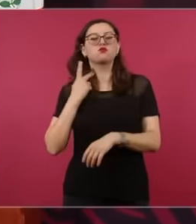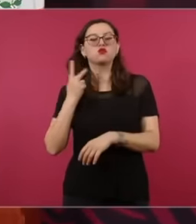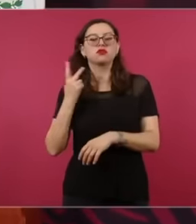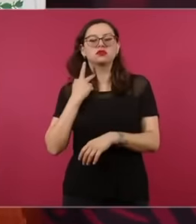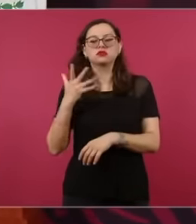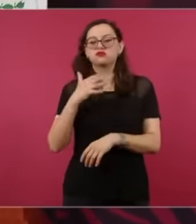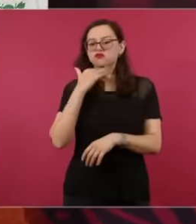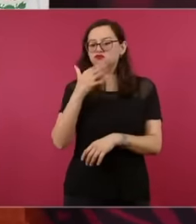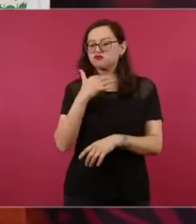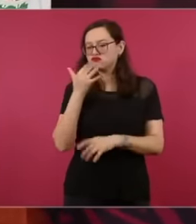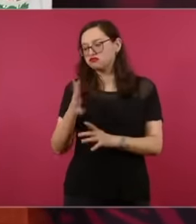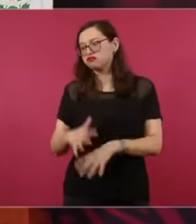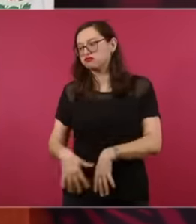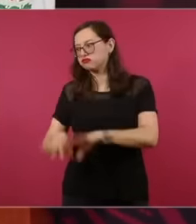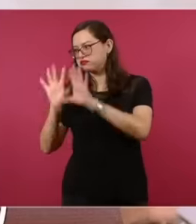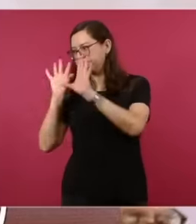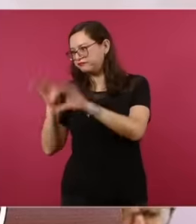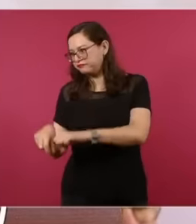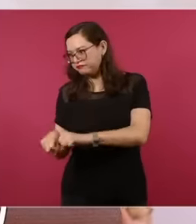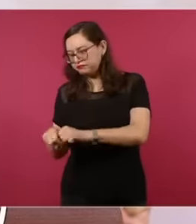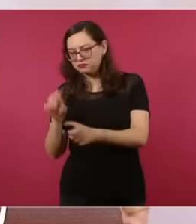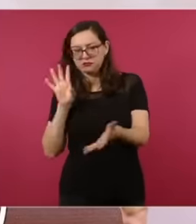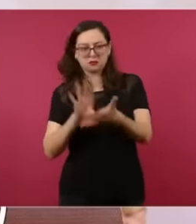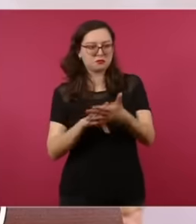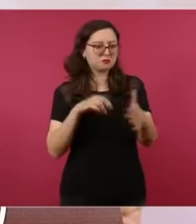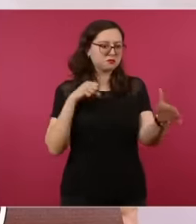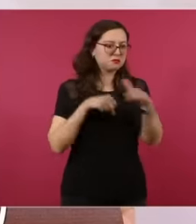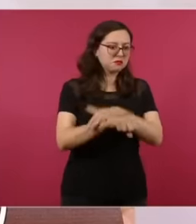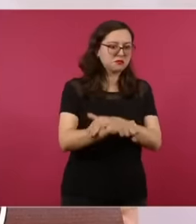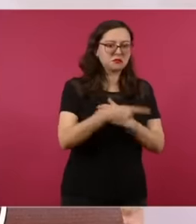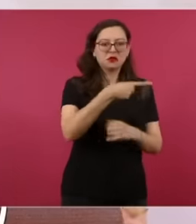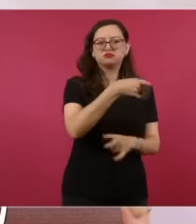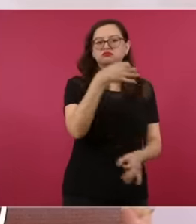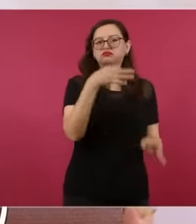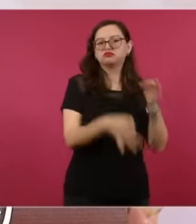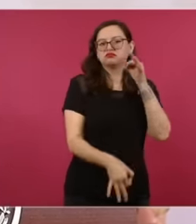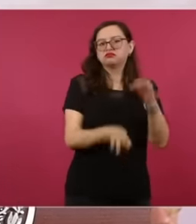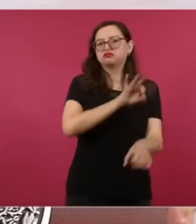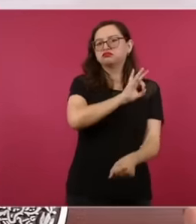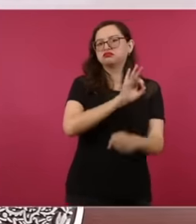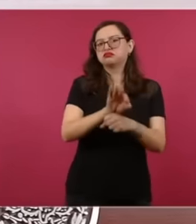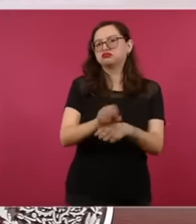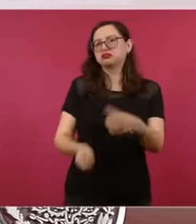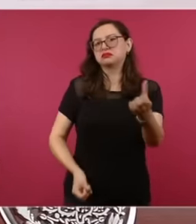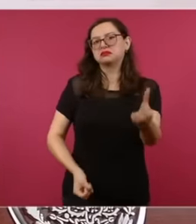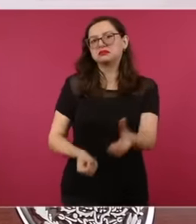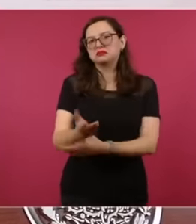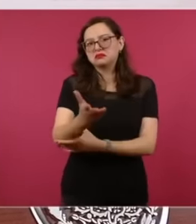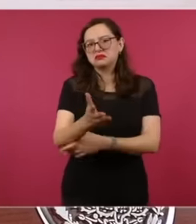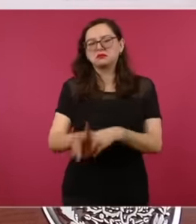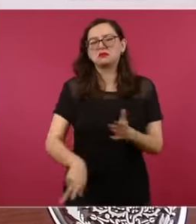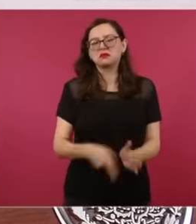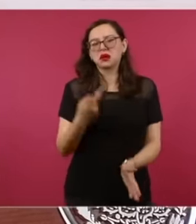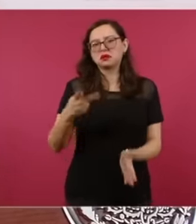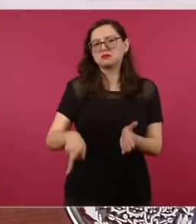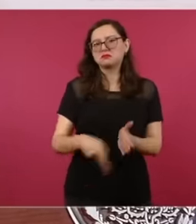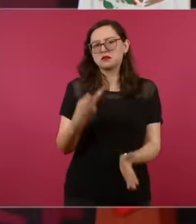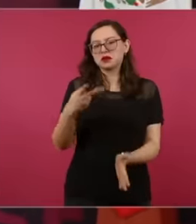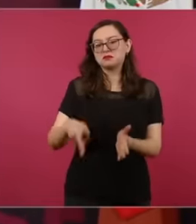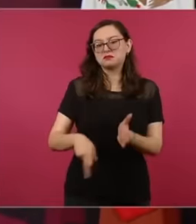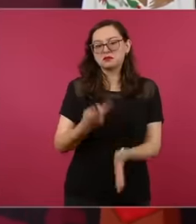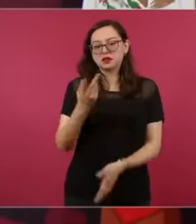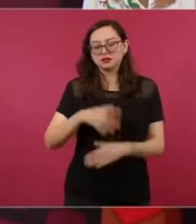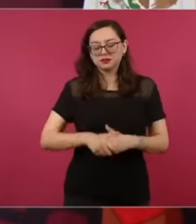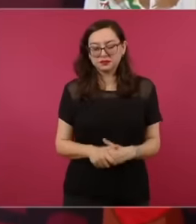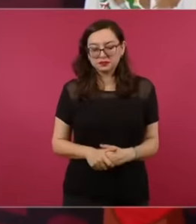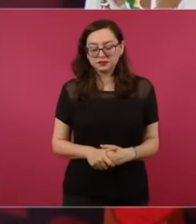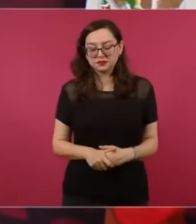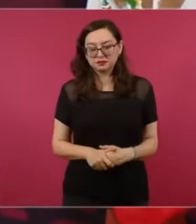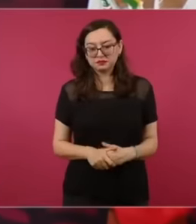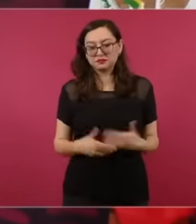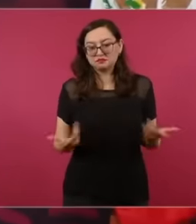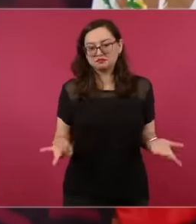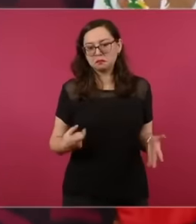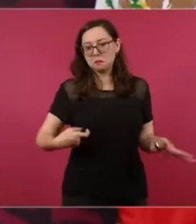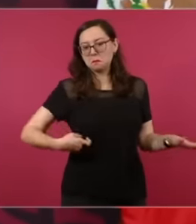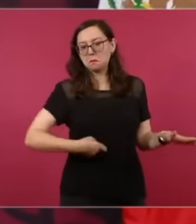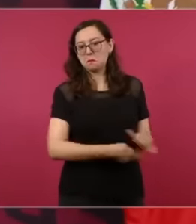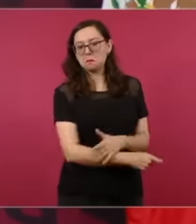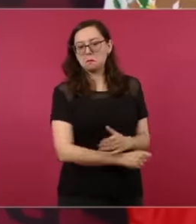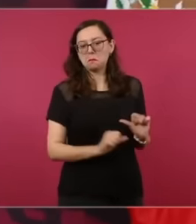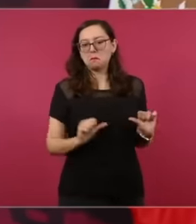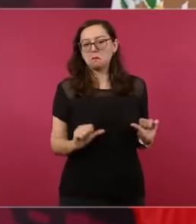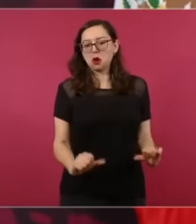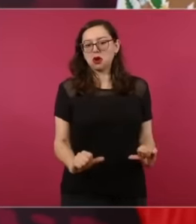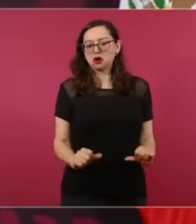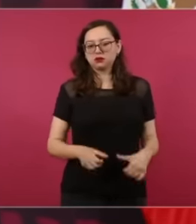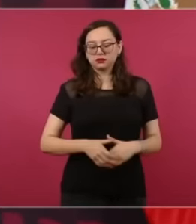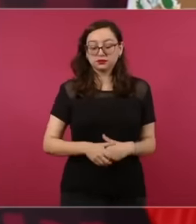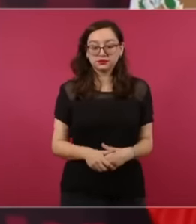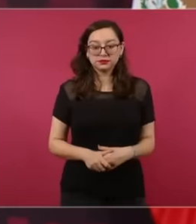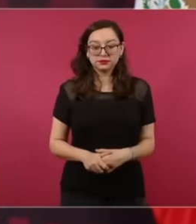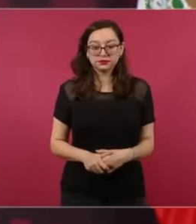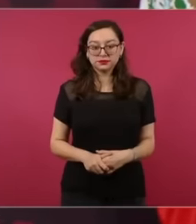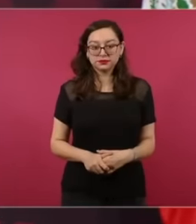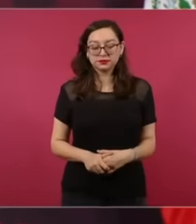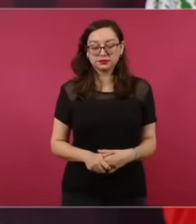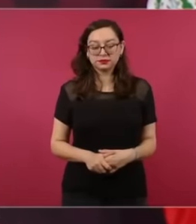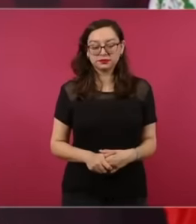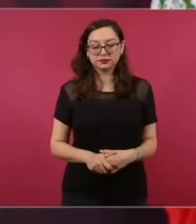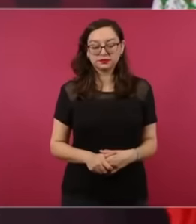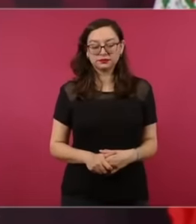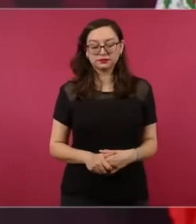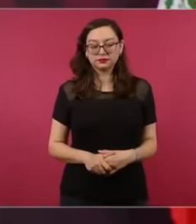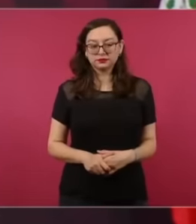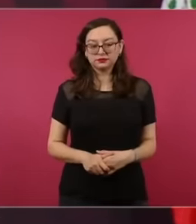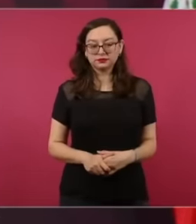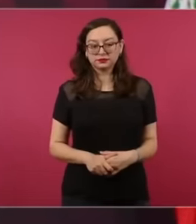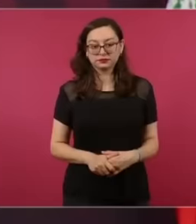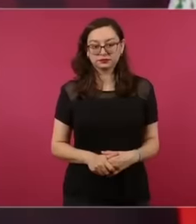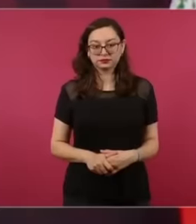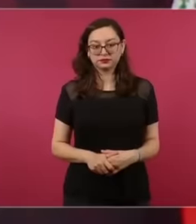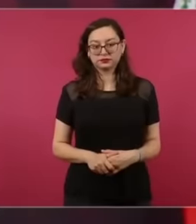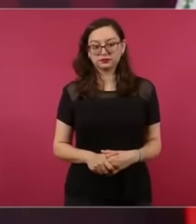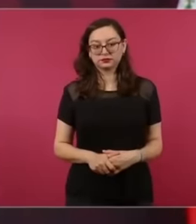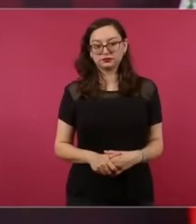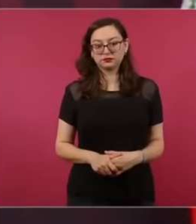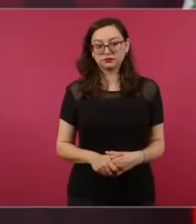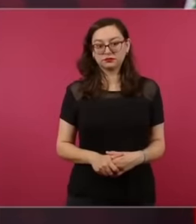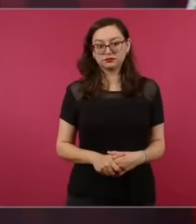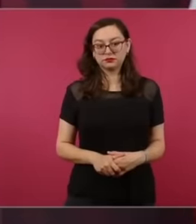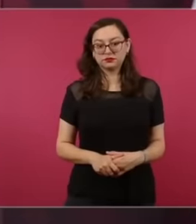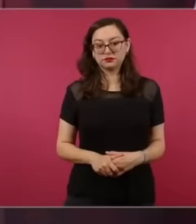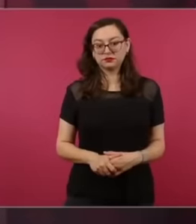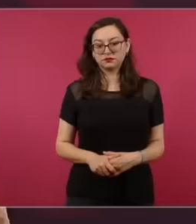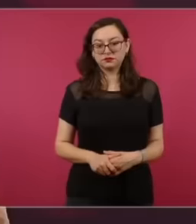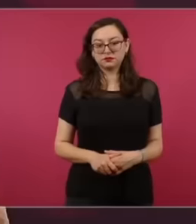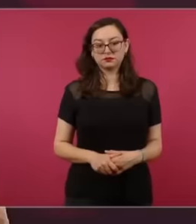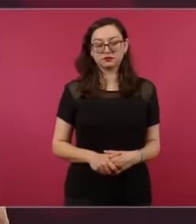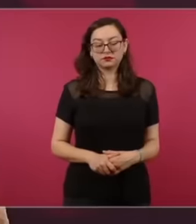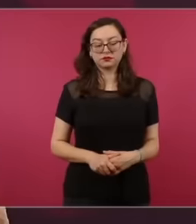if there is money involved if they have good